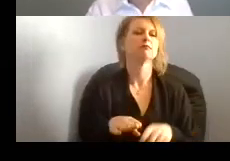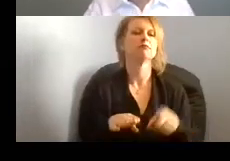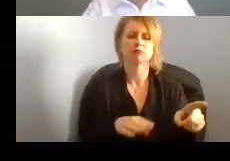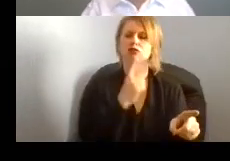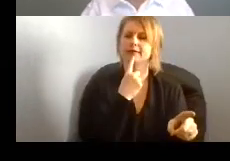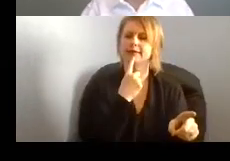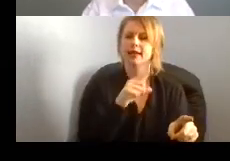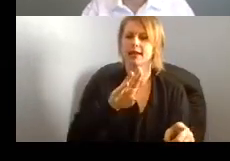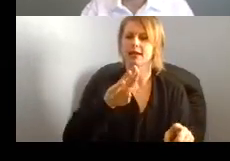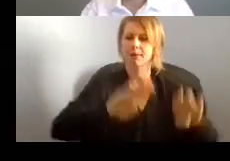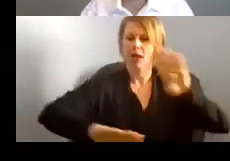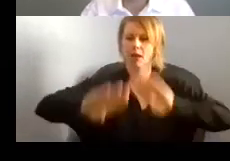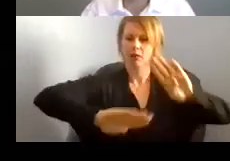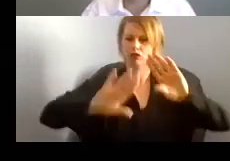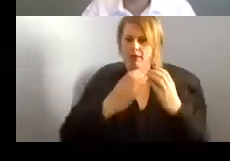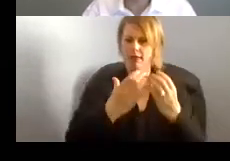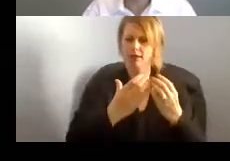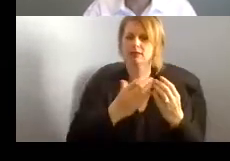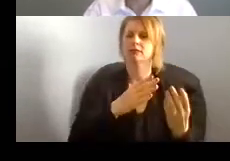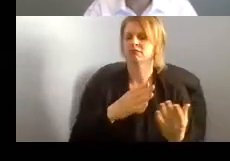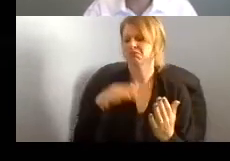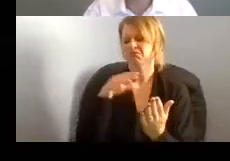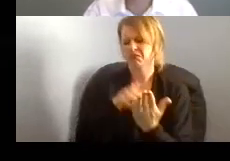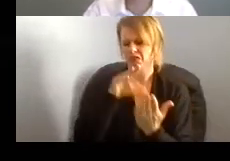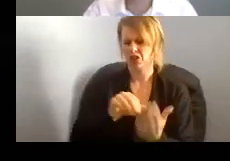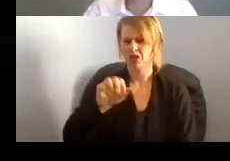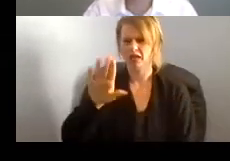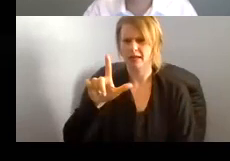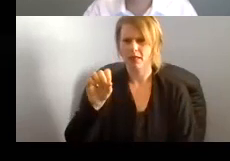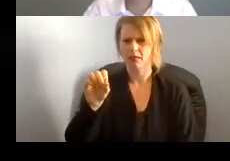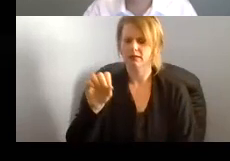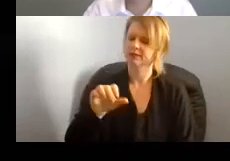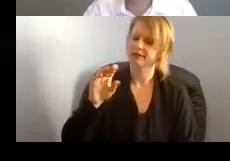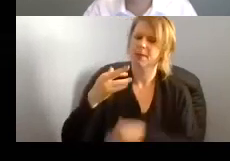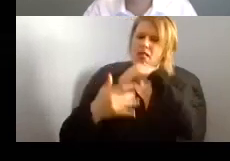and they were doing a lesson on blood vessels. And she said, during the lesson, the teacher was talking about